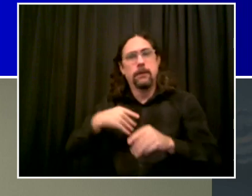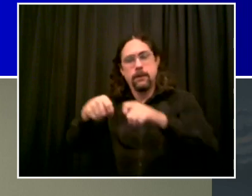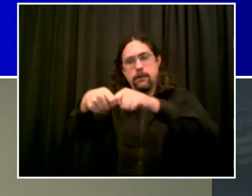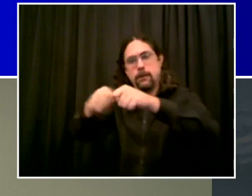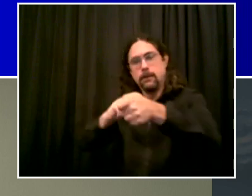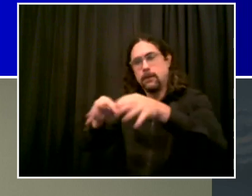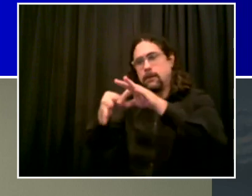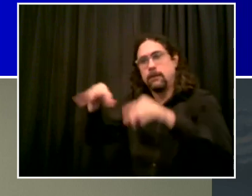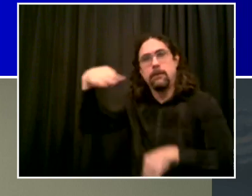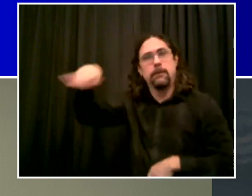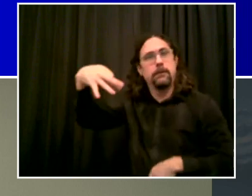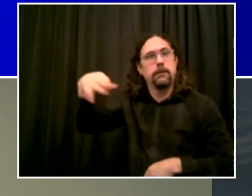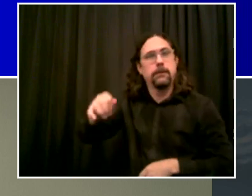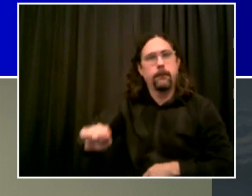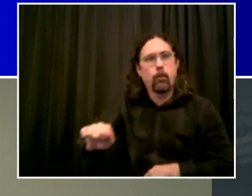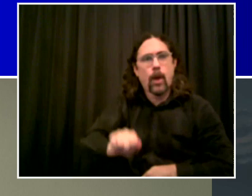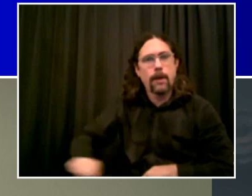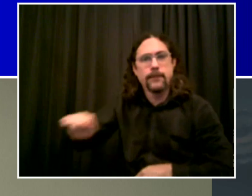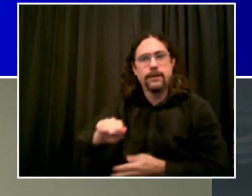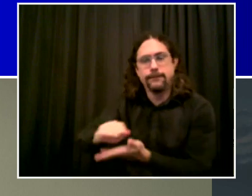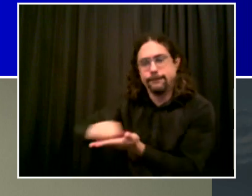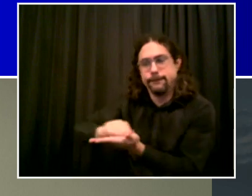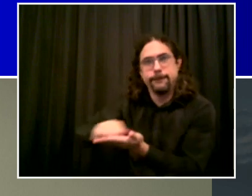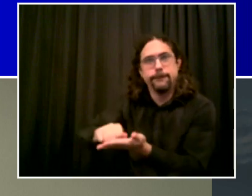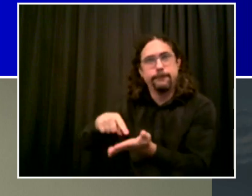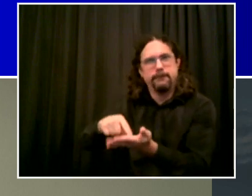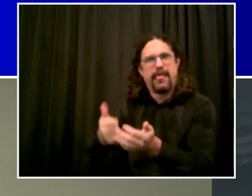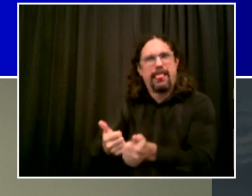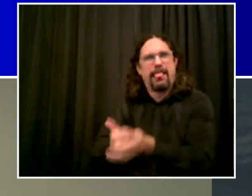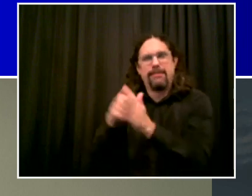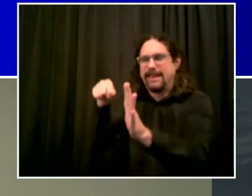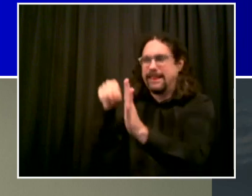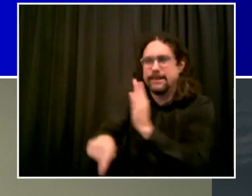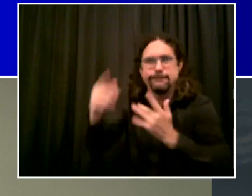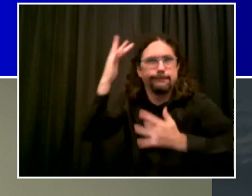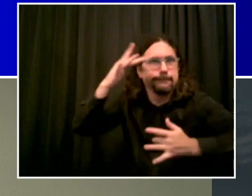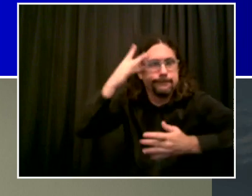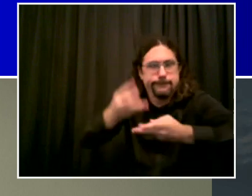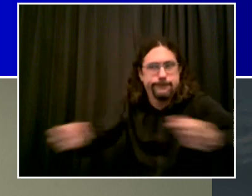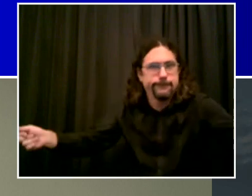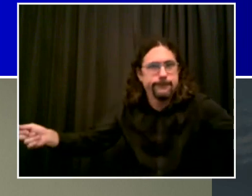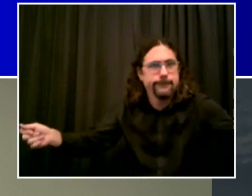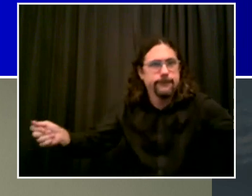AGO. WE ARE ALSO INCLUDING TWO